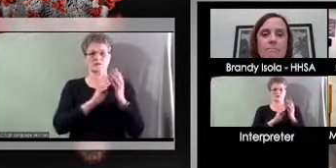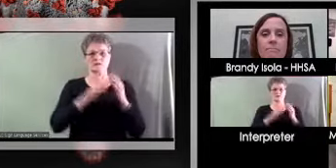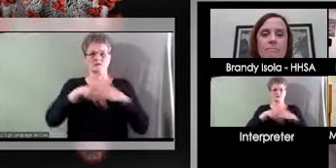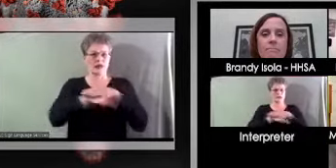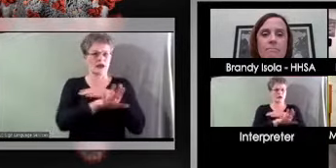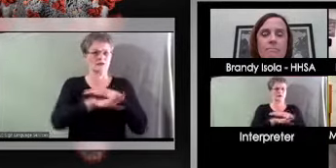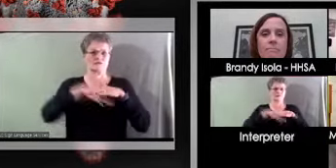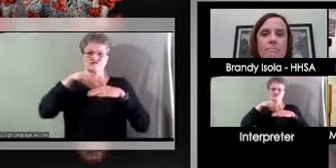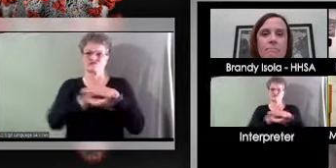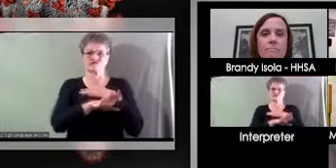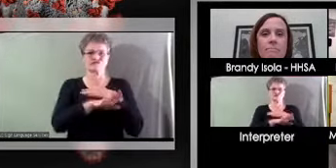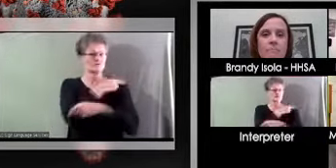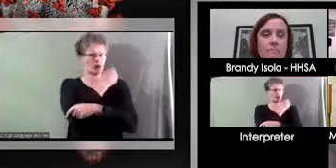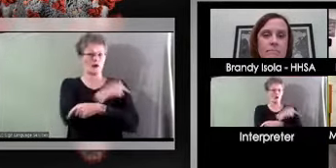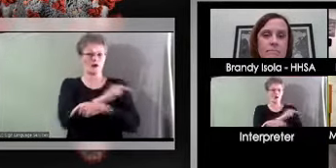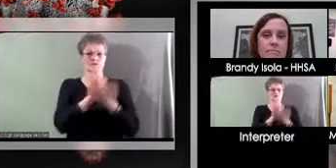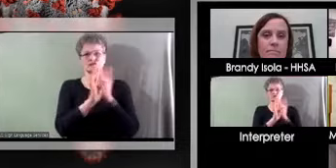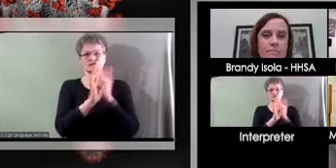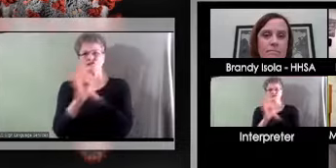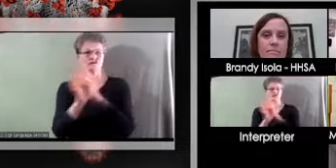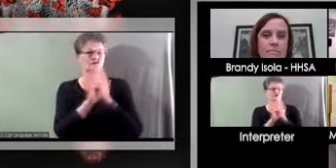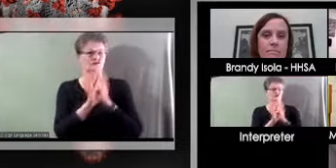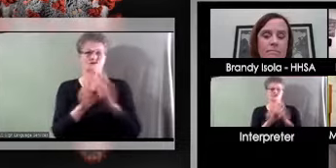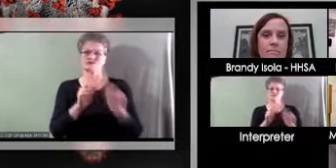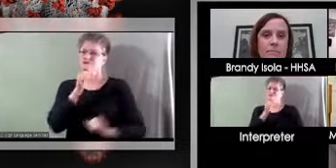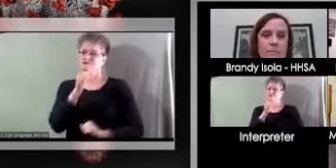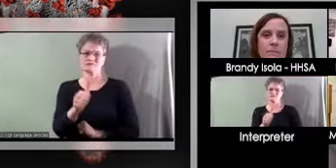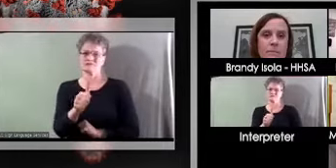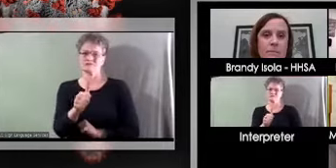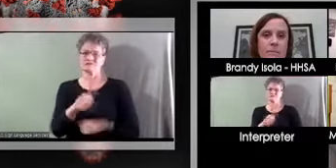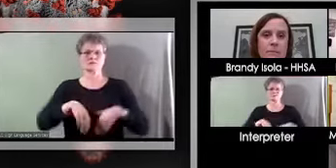and possible time frames. So really, our recommendation is still